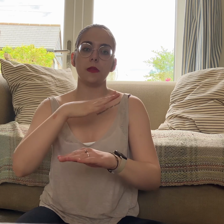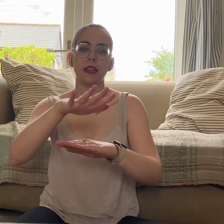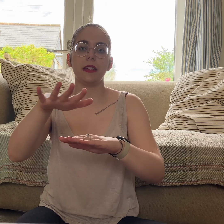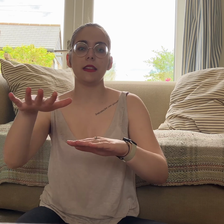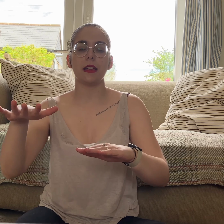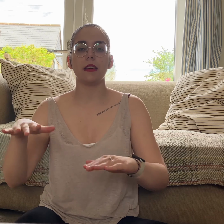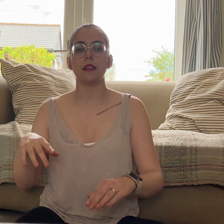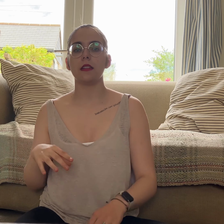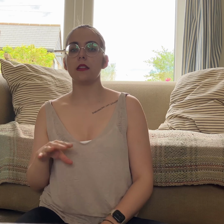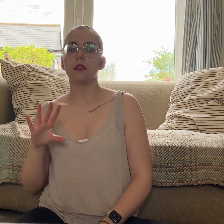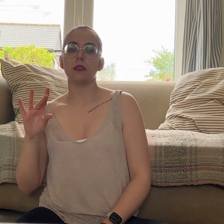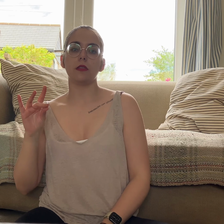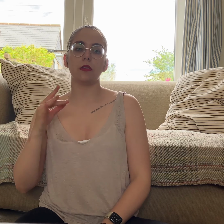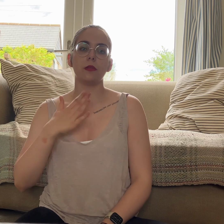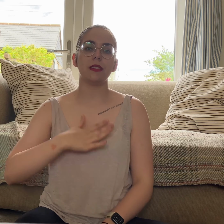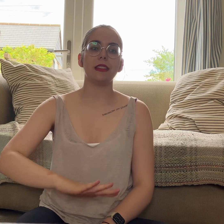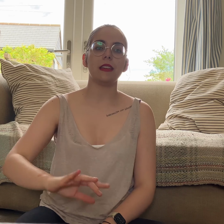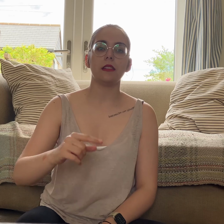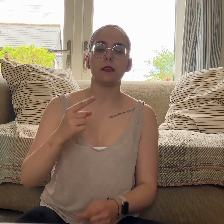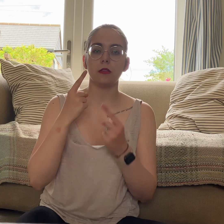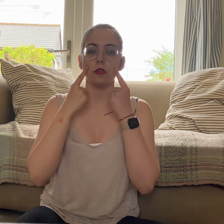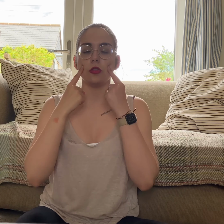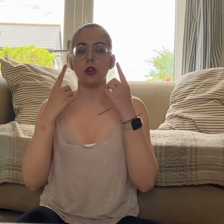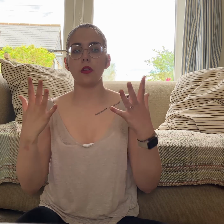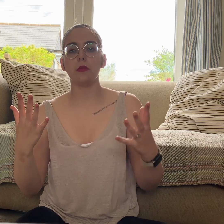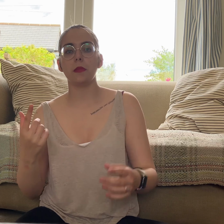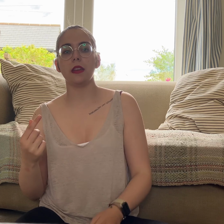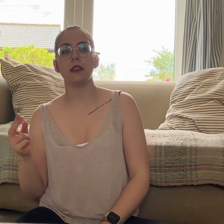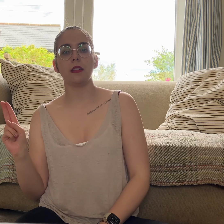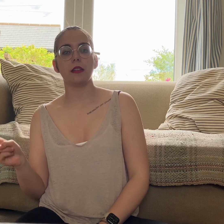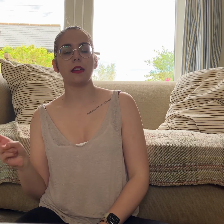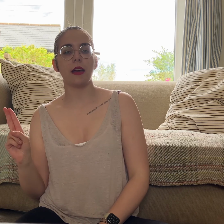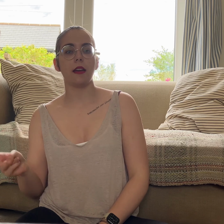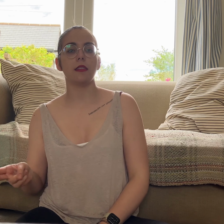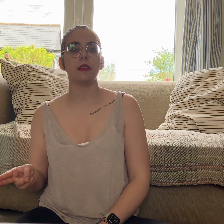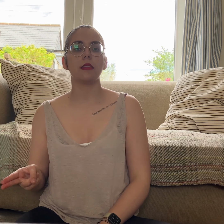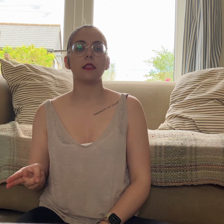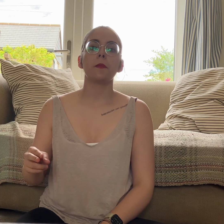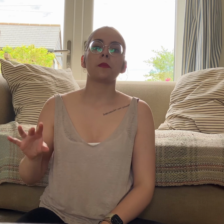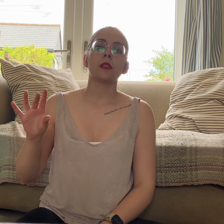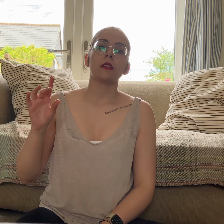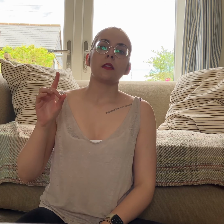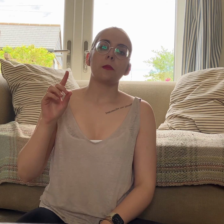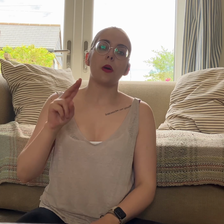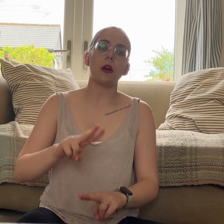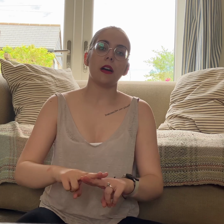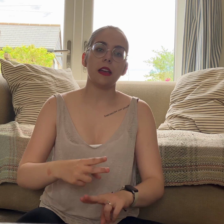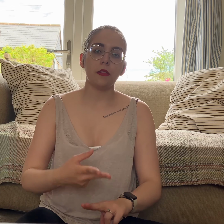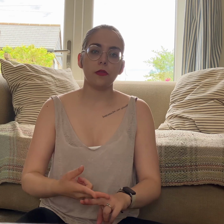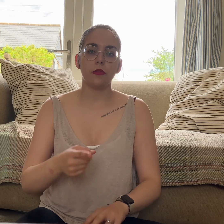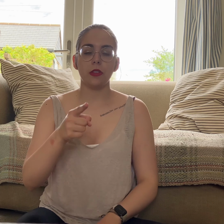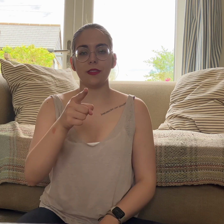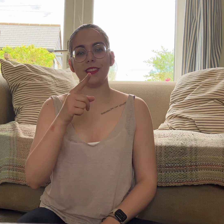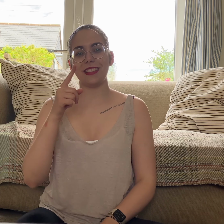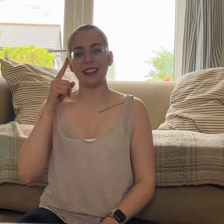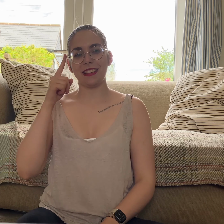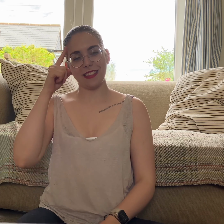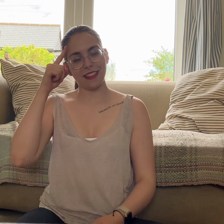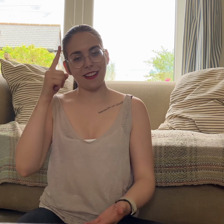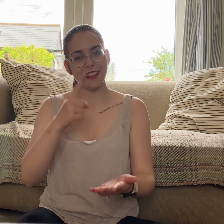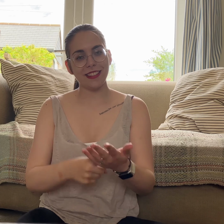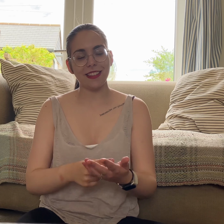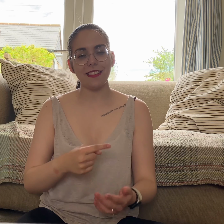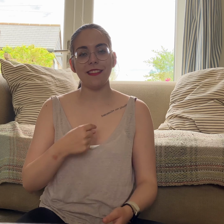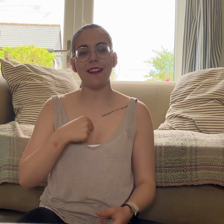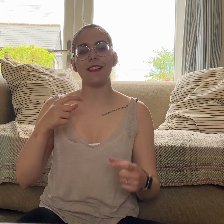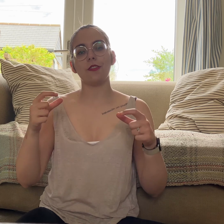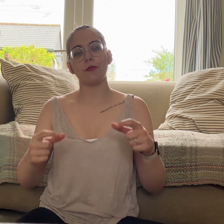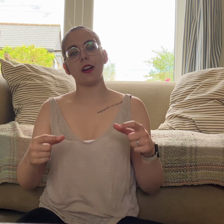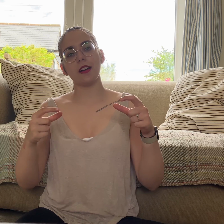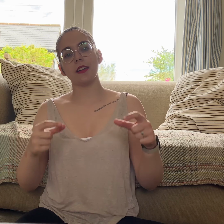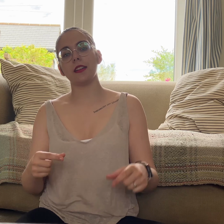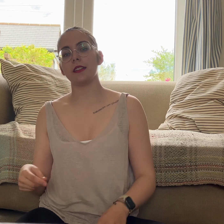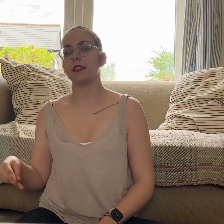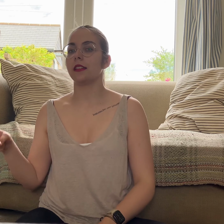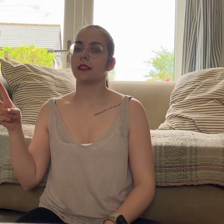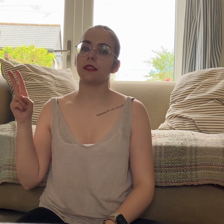bleeding. Don't need to show me again. But if you decide to, I'll ride in this